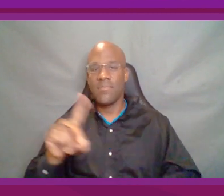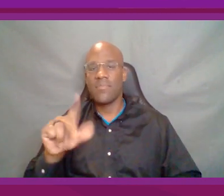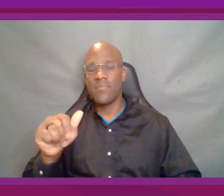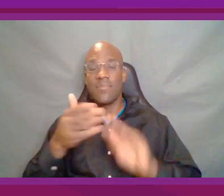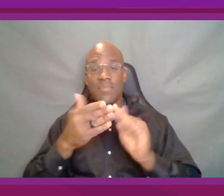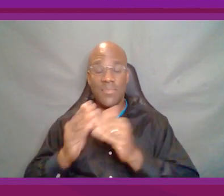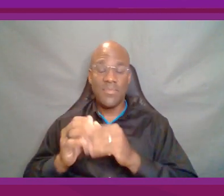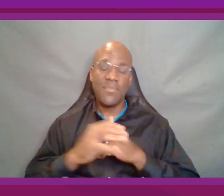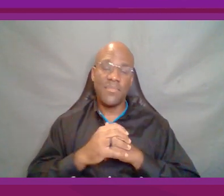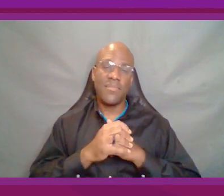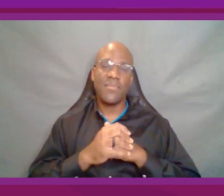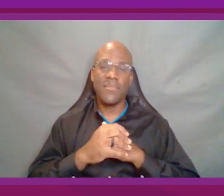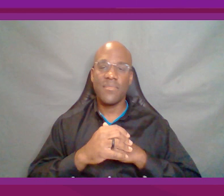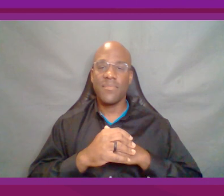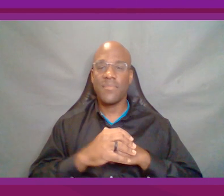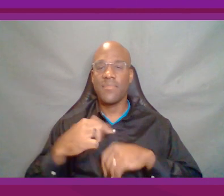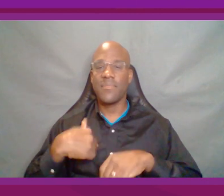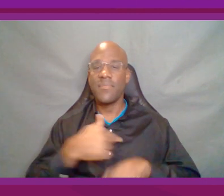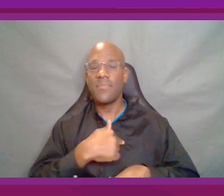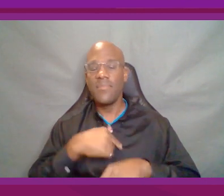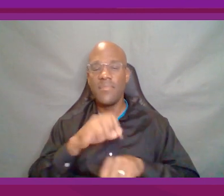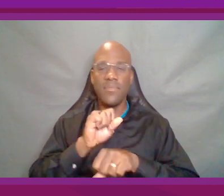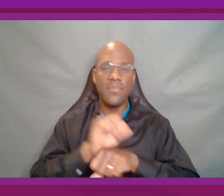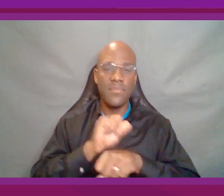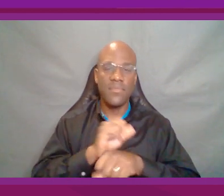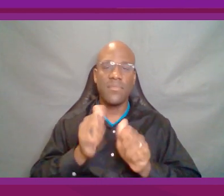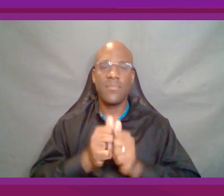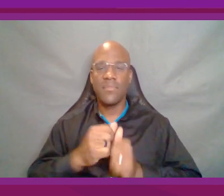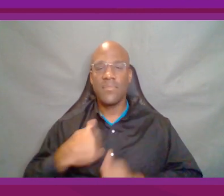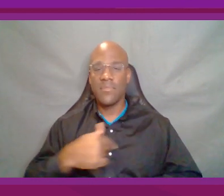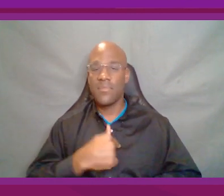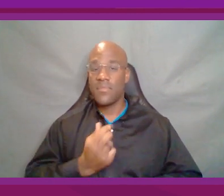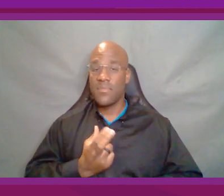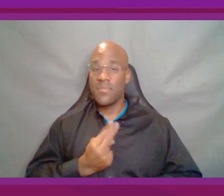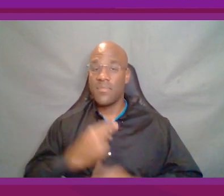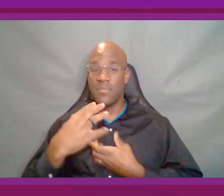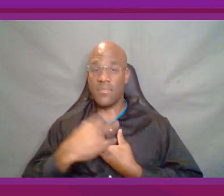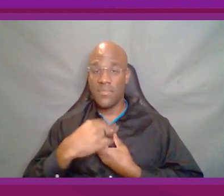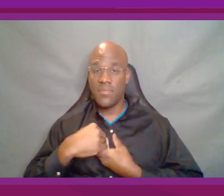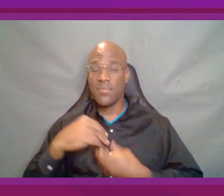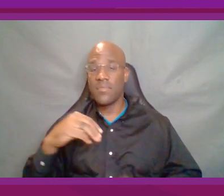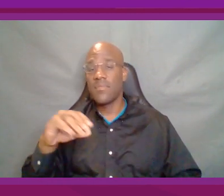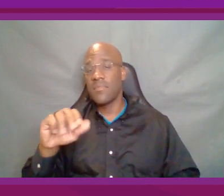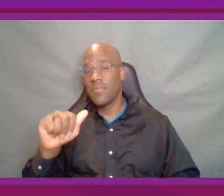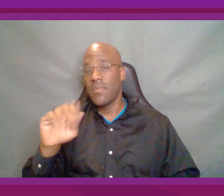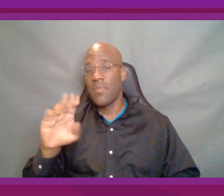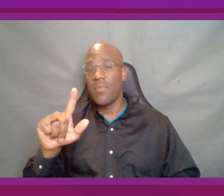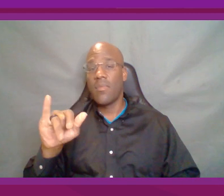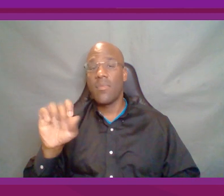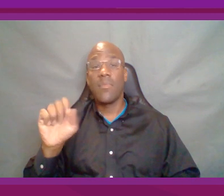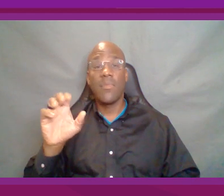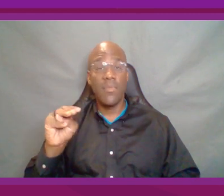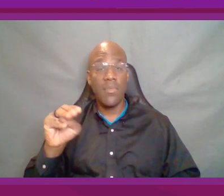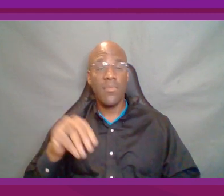And in working on our own internalized ableism, being aware of our language is a